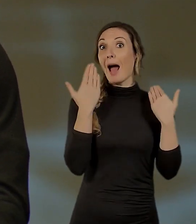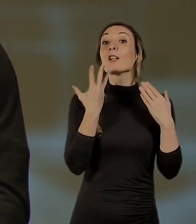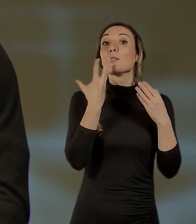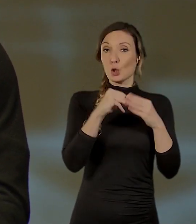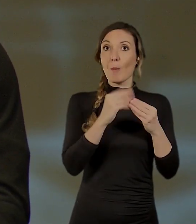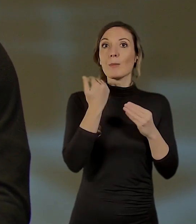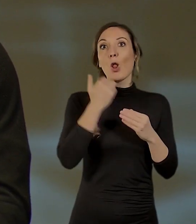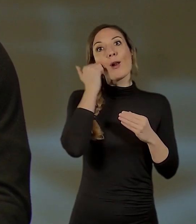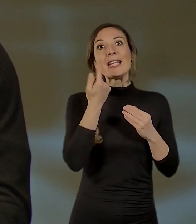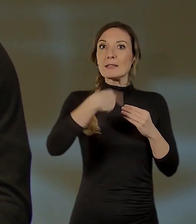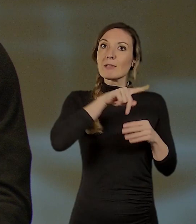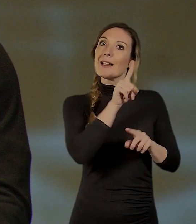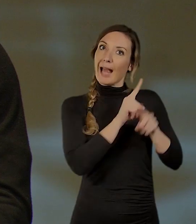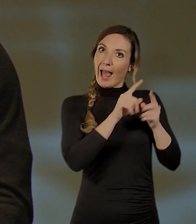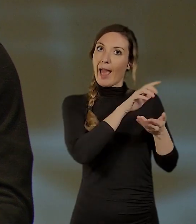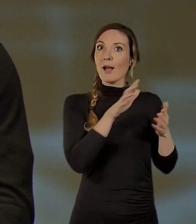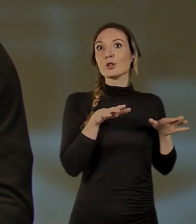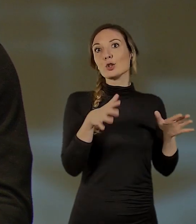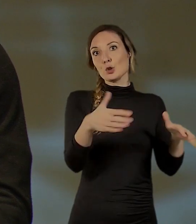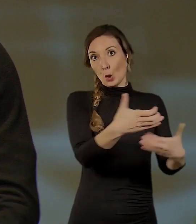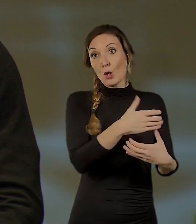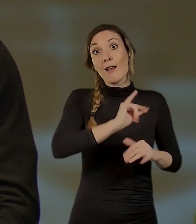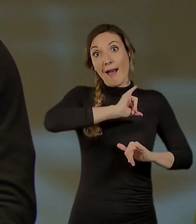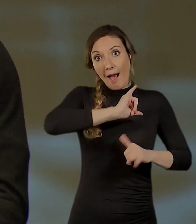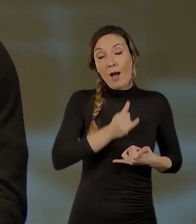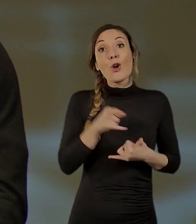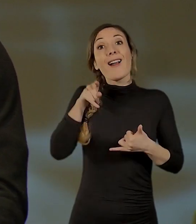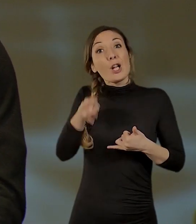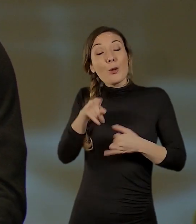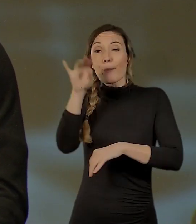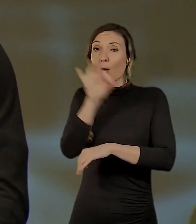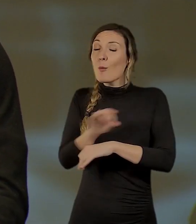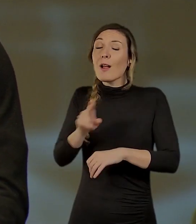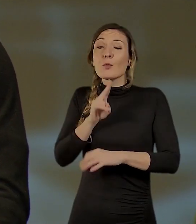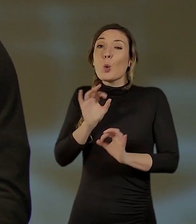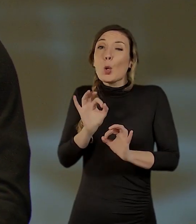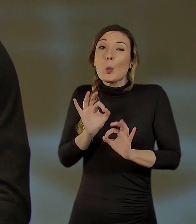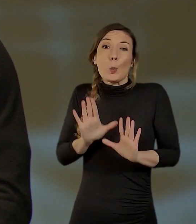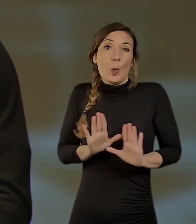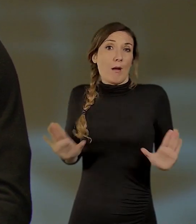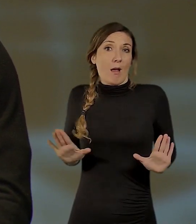what it will look like, what everything will be there, we really left to the lay or professional public. And so, as you saw in the video,